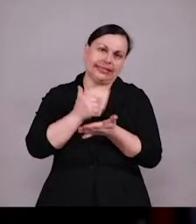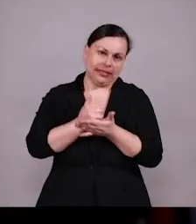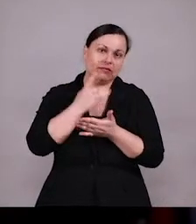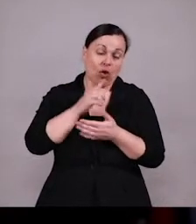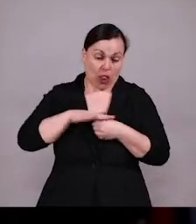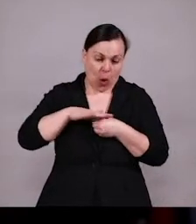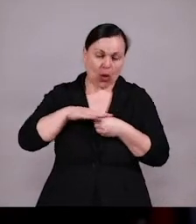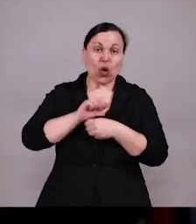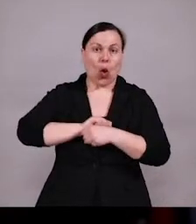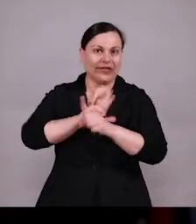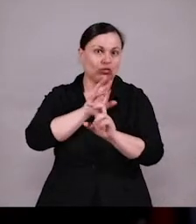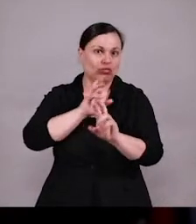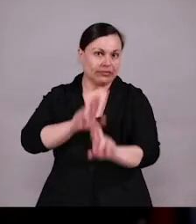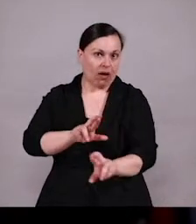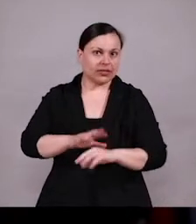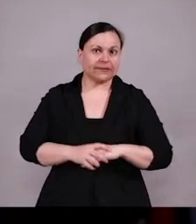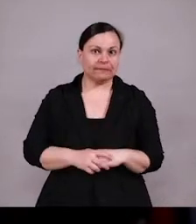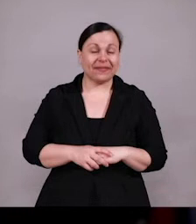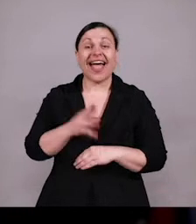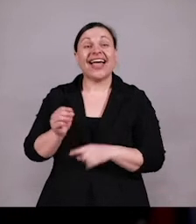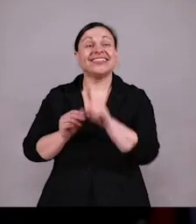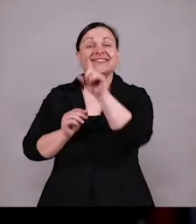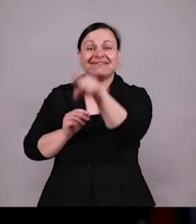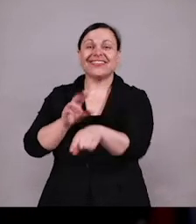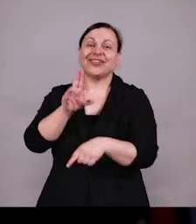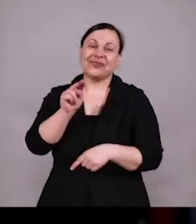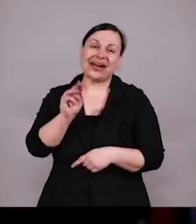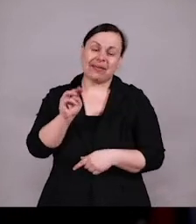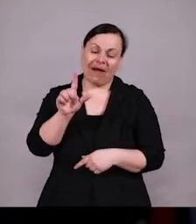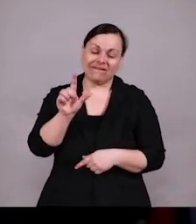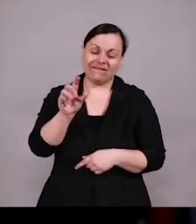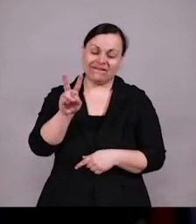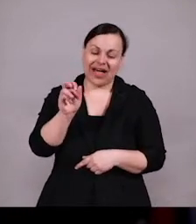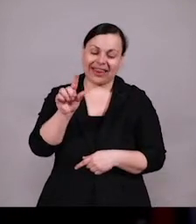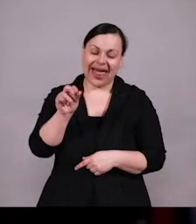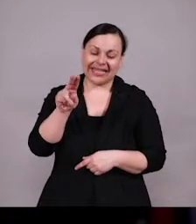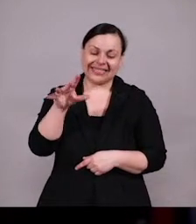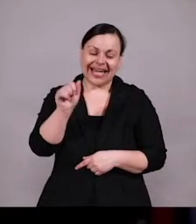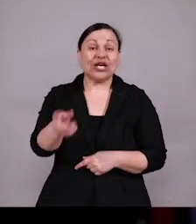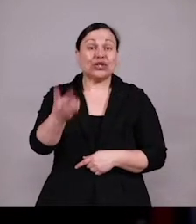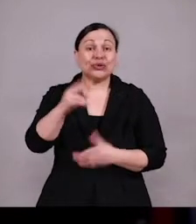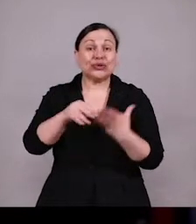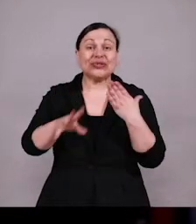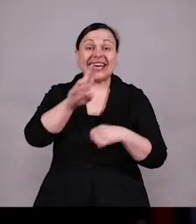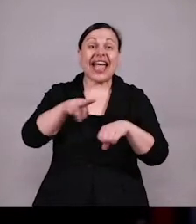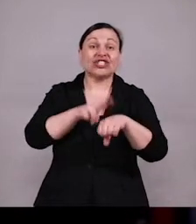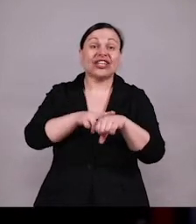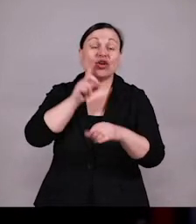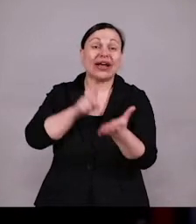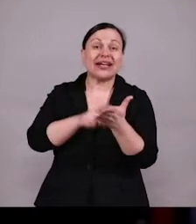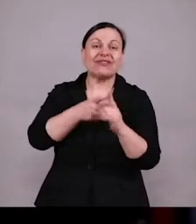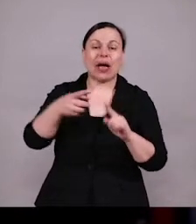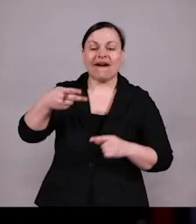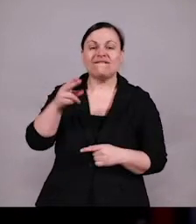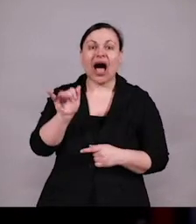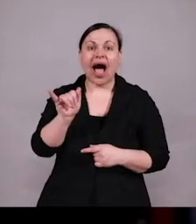the local covid response. And at UNM-Valencia, two students were nationally recognized by Phi Theta